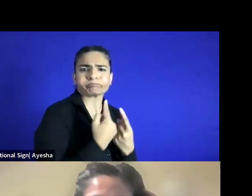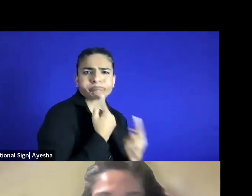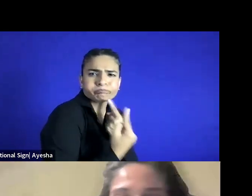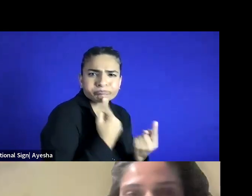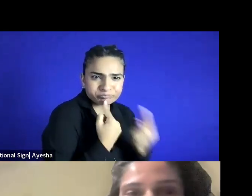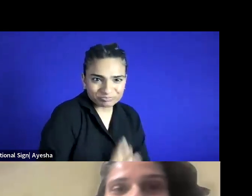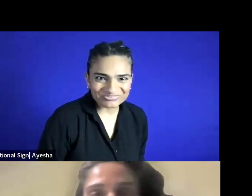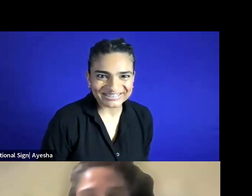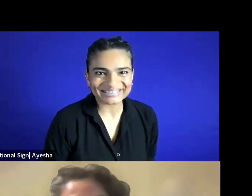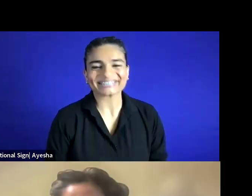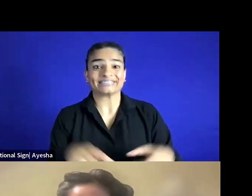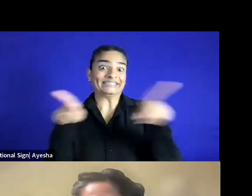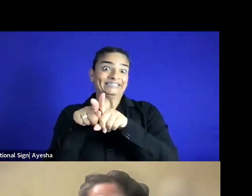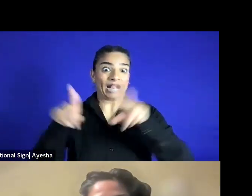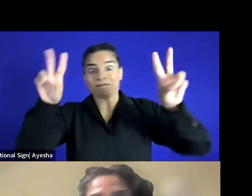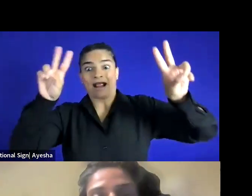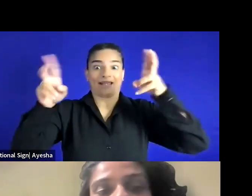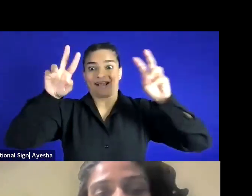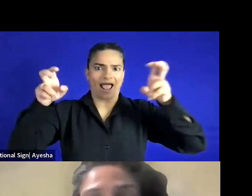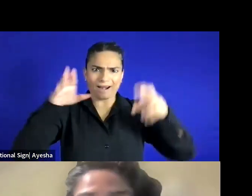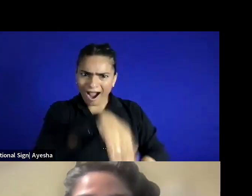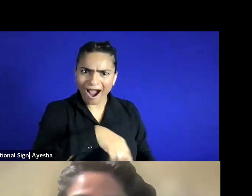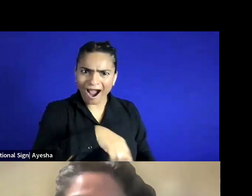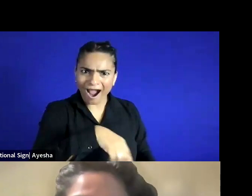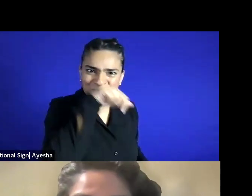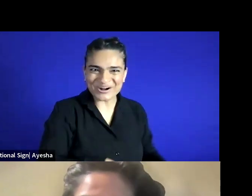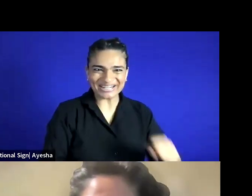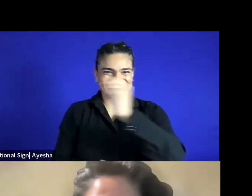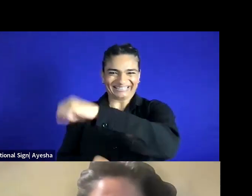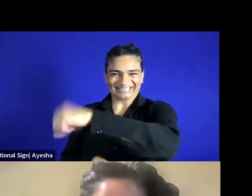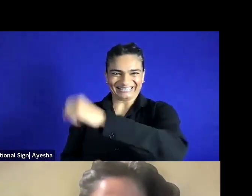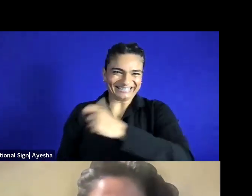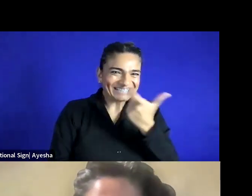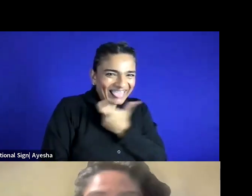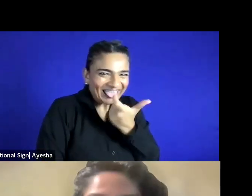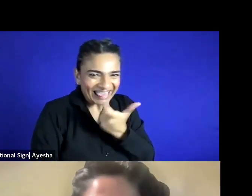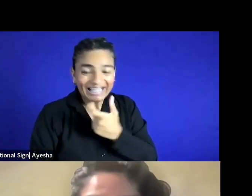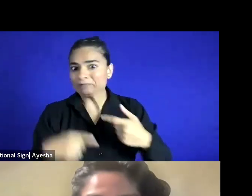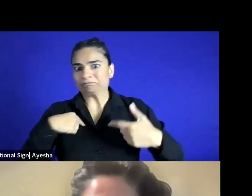Yes, yes. I'm also looking forward to also what the other participants will also be able to share with us.